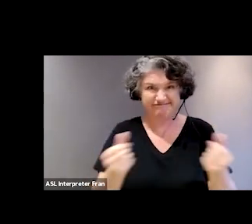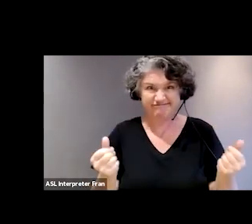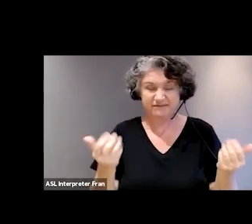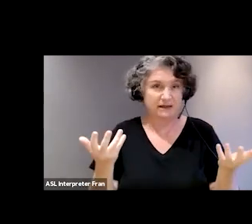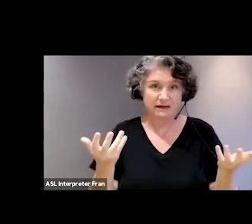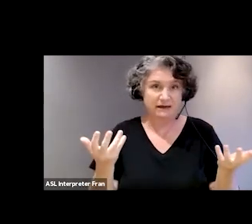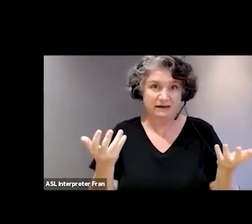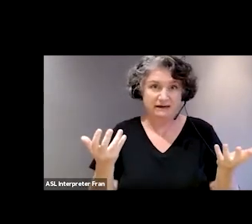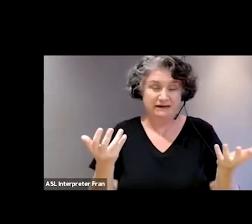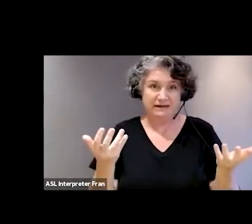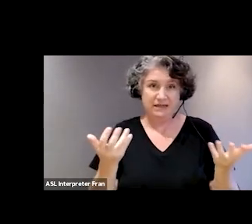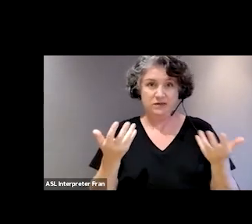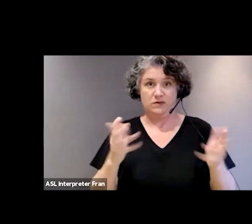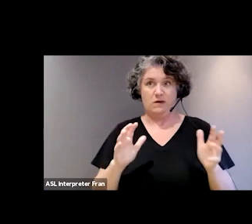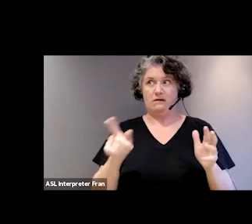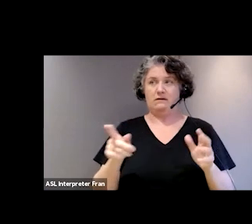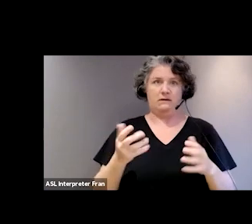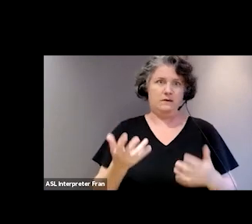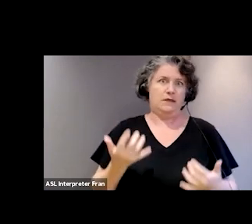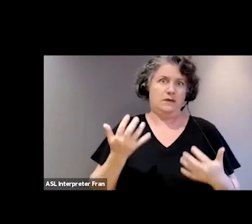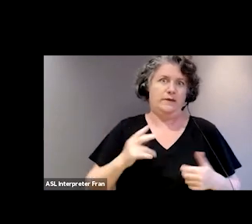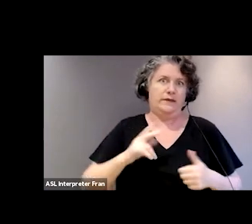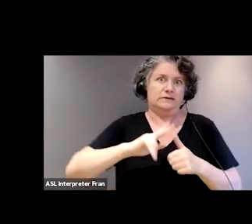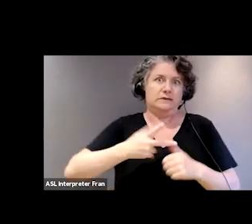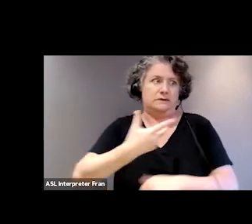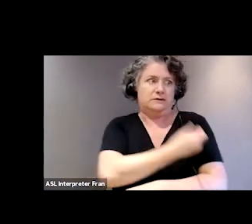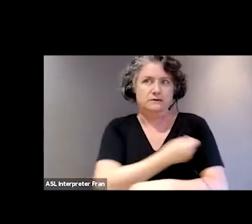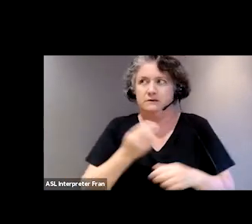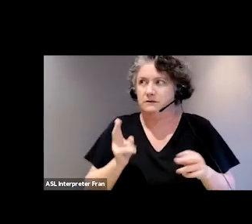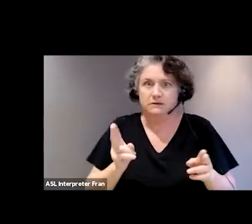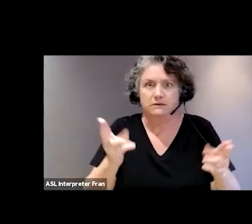recognizes that they have one dose, then only can they get the second dose. That is my concern that we have a number of people who are waiting to get their second dose, how are